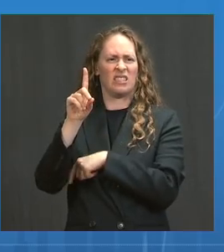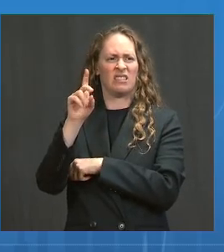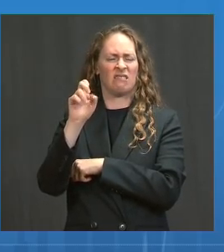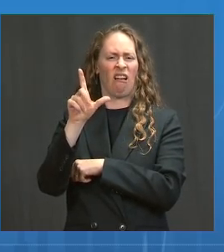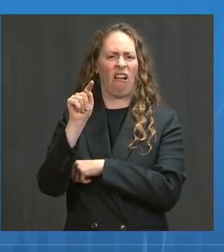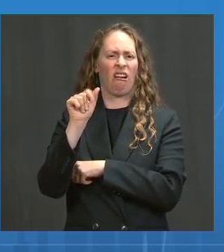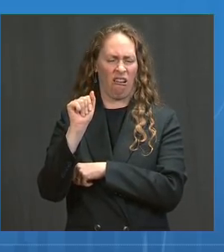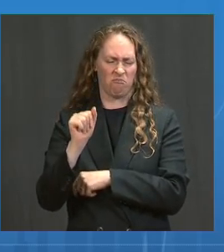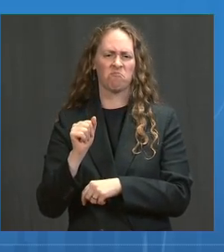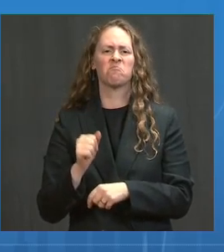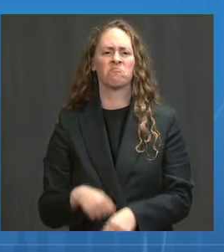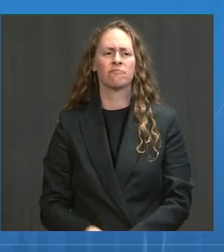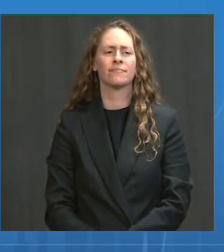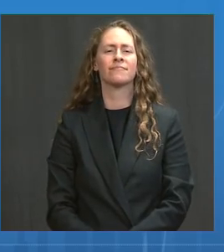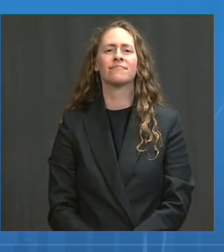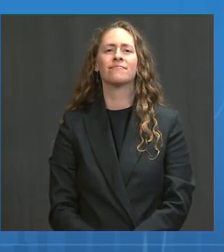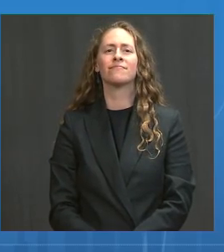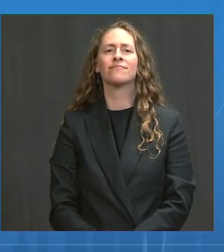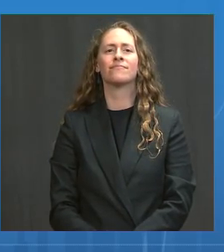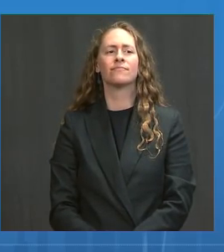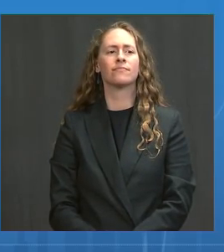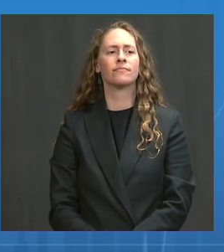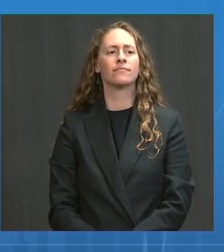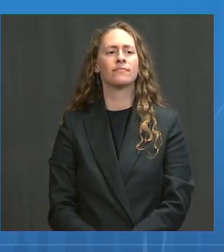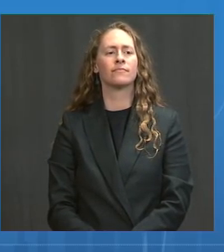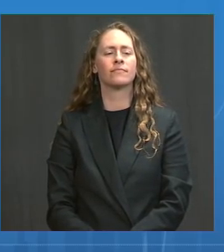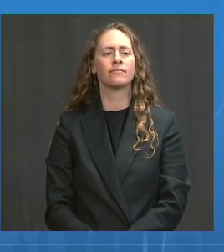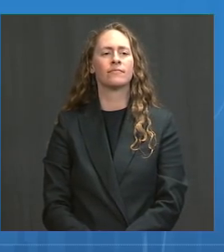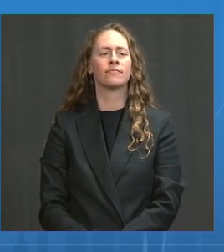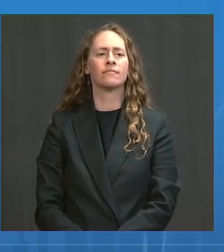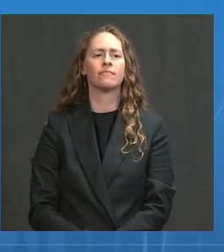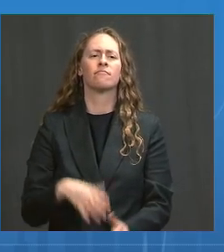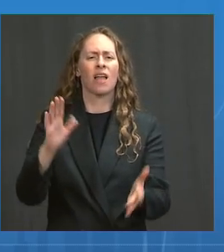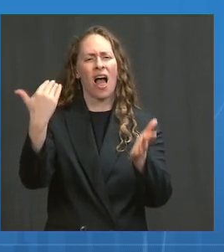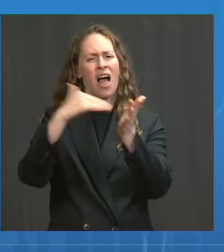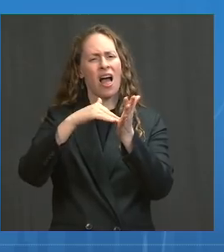Next, what about hospitalization? Again, from Public Health England,